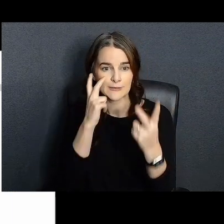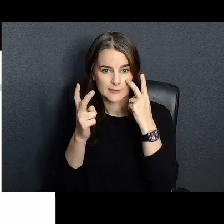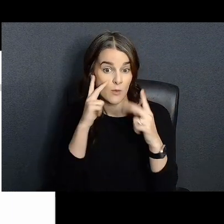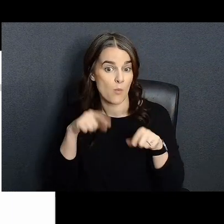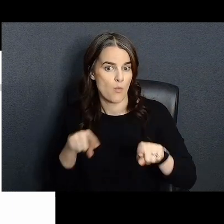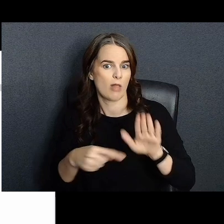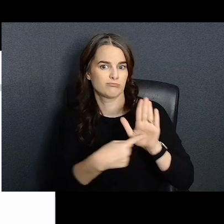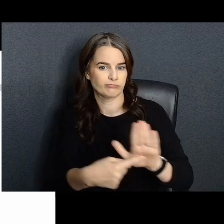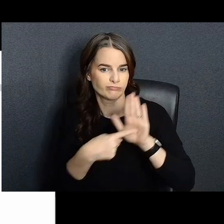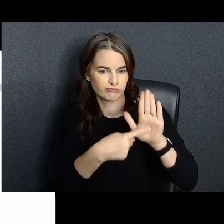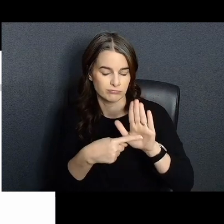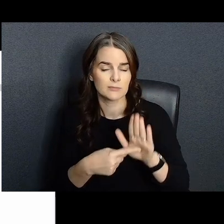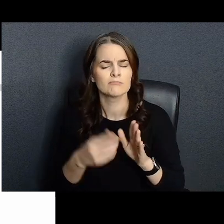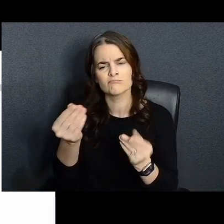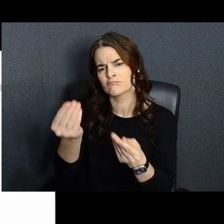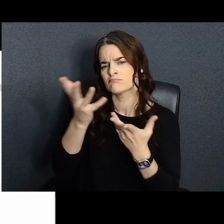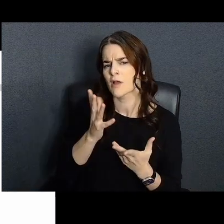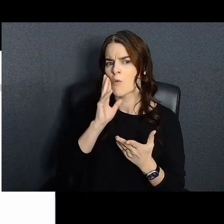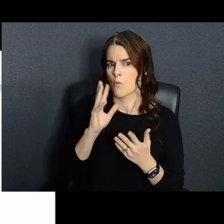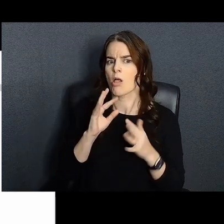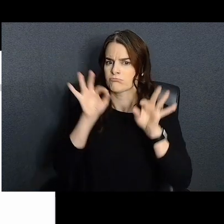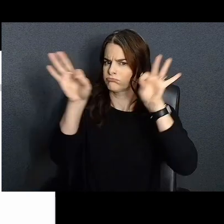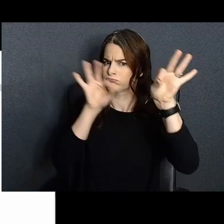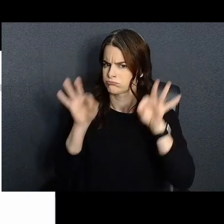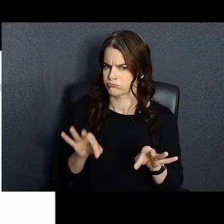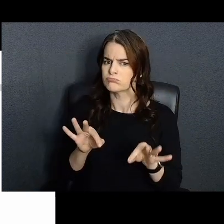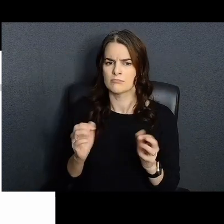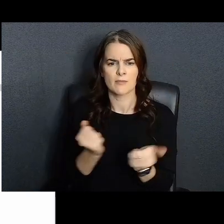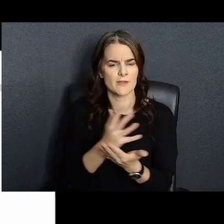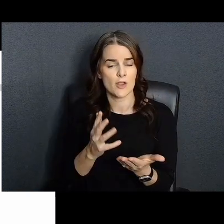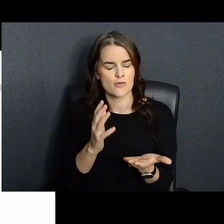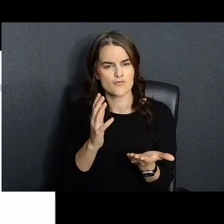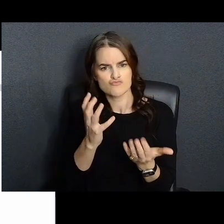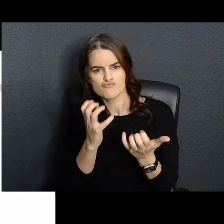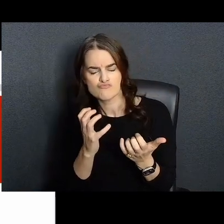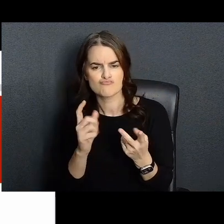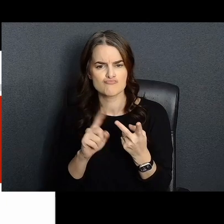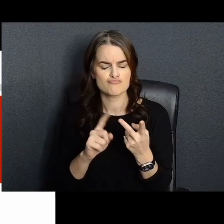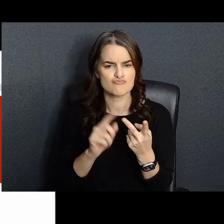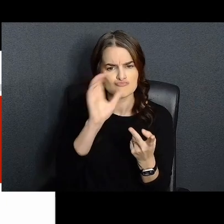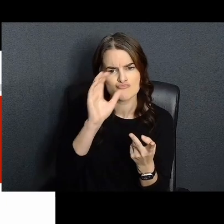let us know so we can make sure we're giving you the information that you're looking for and you want to see today.